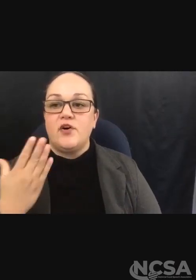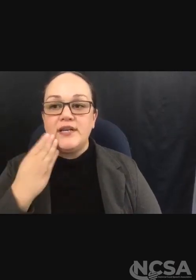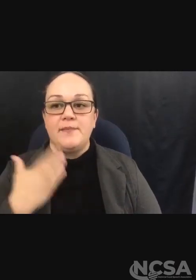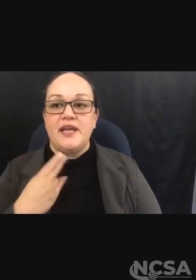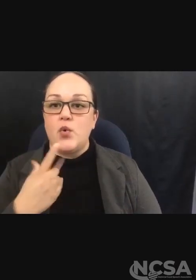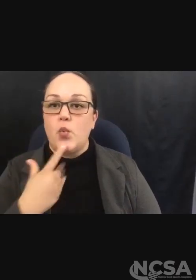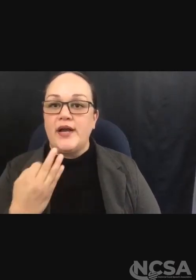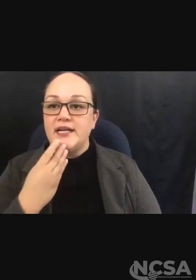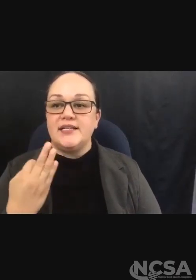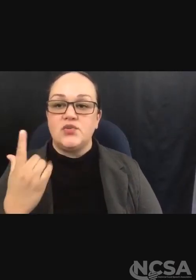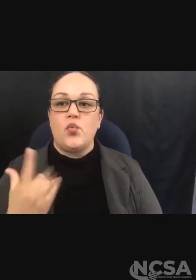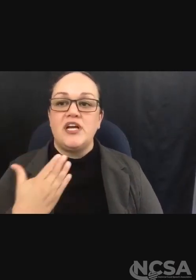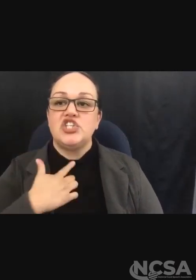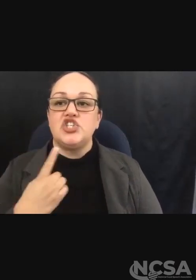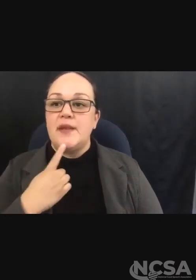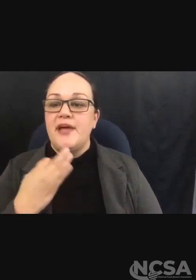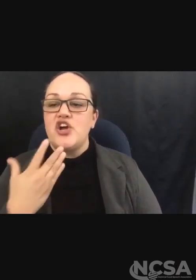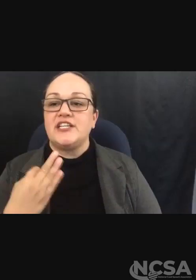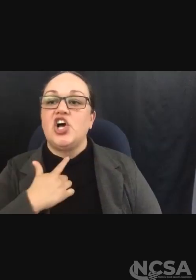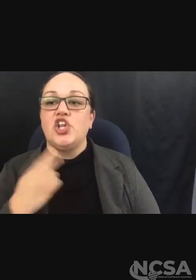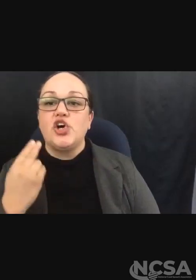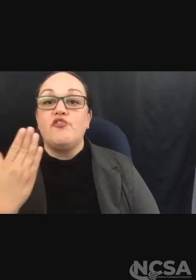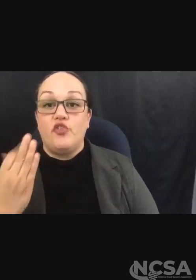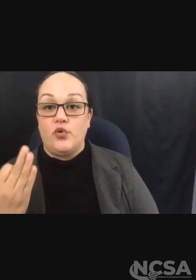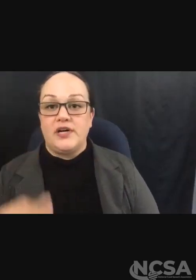What should parents look for?